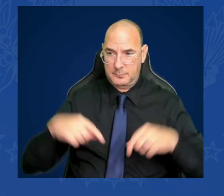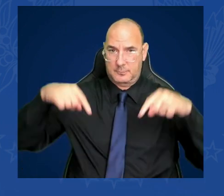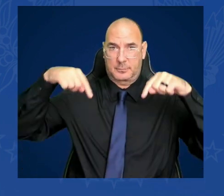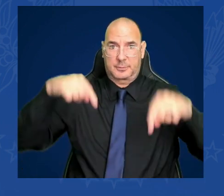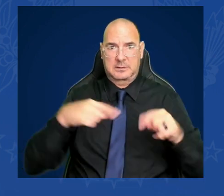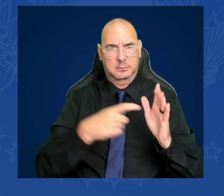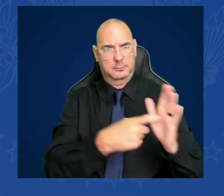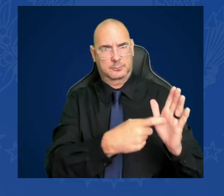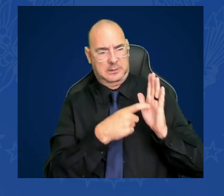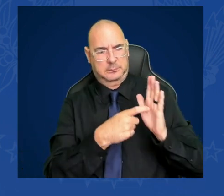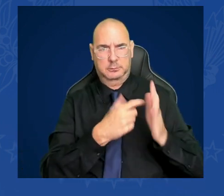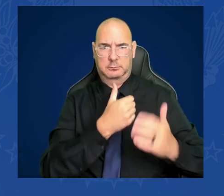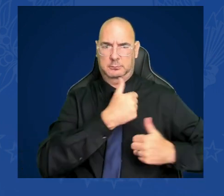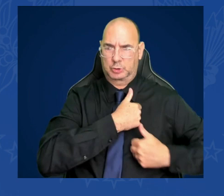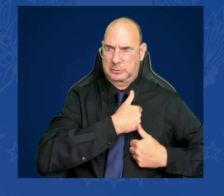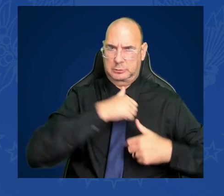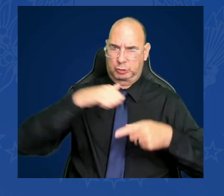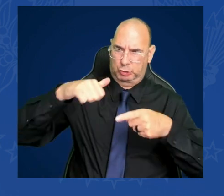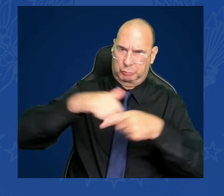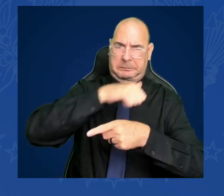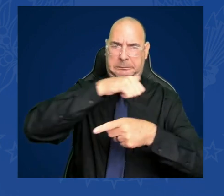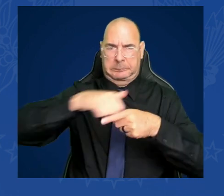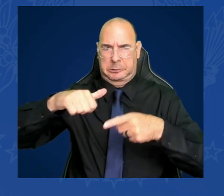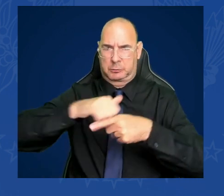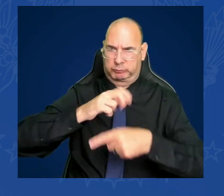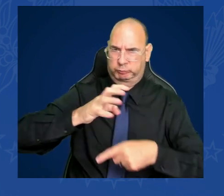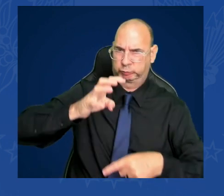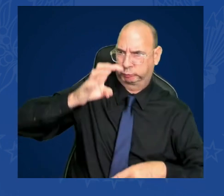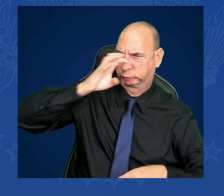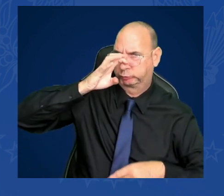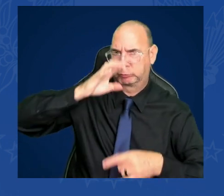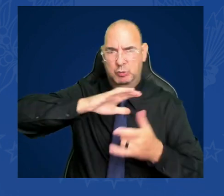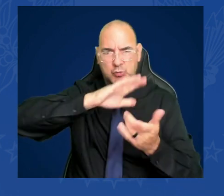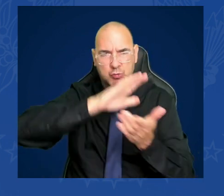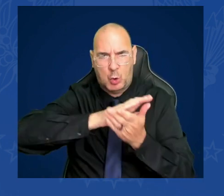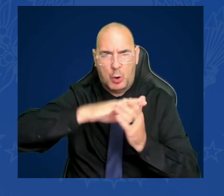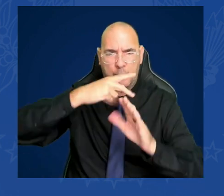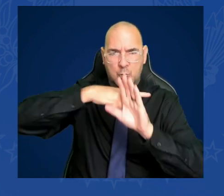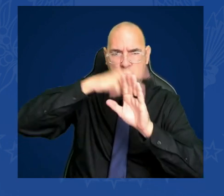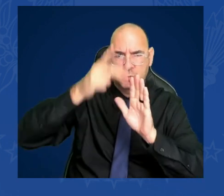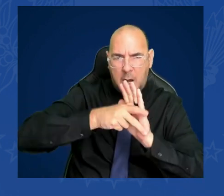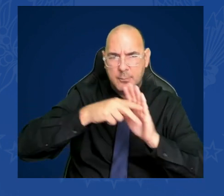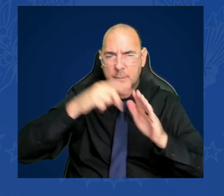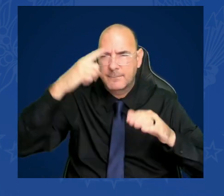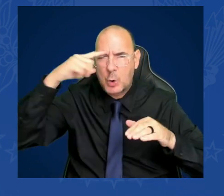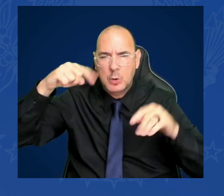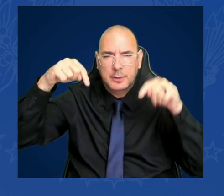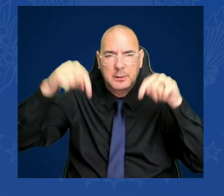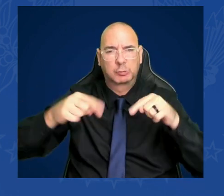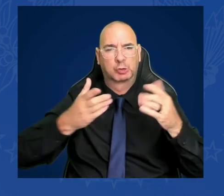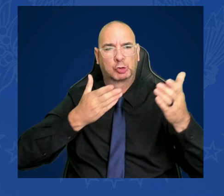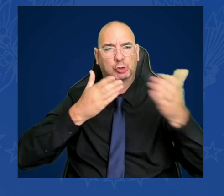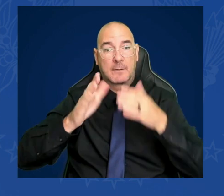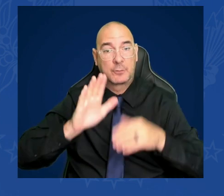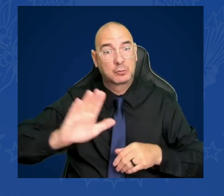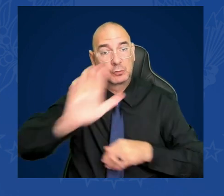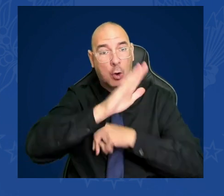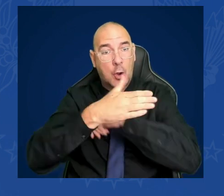and a rigorous academic program in order to serve your country in the world's greatest Coast Guard.